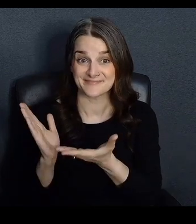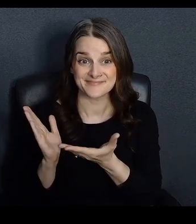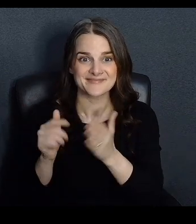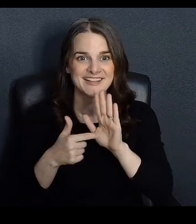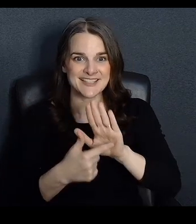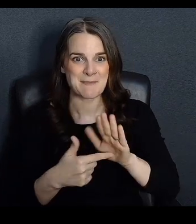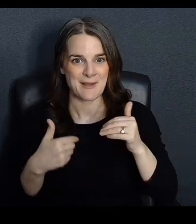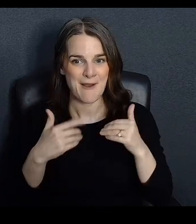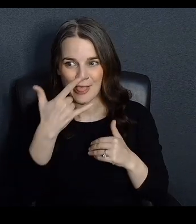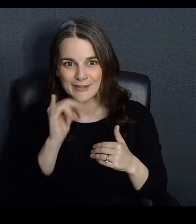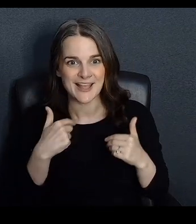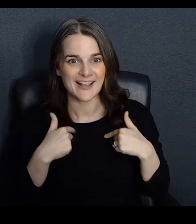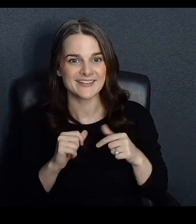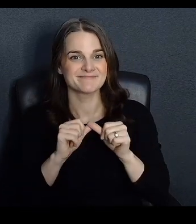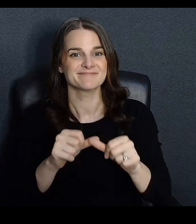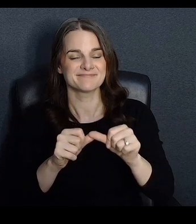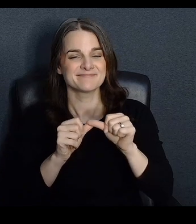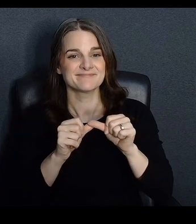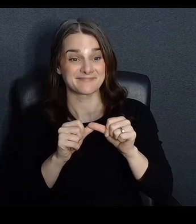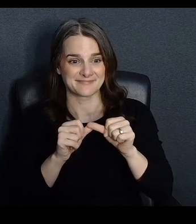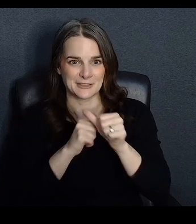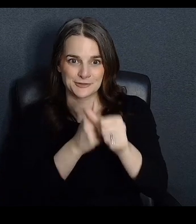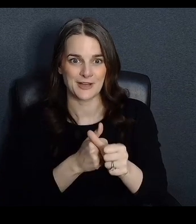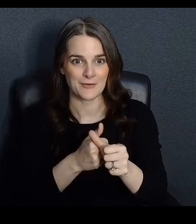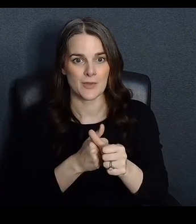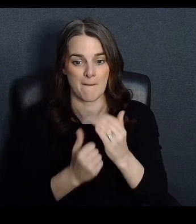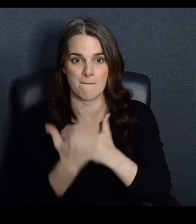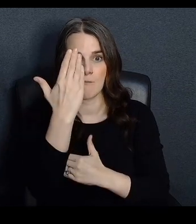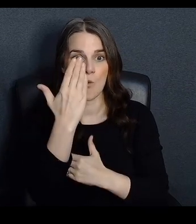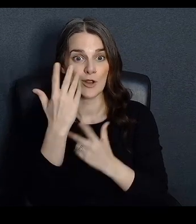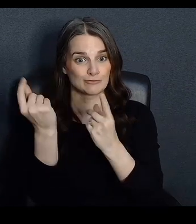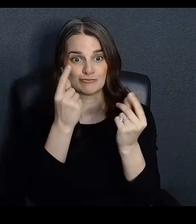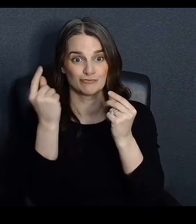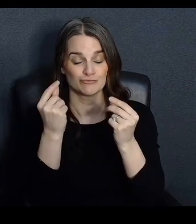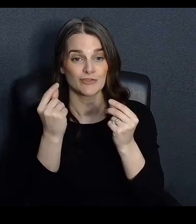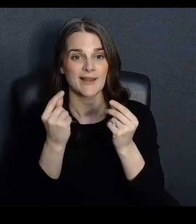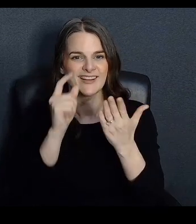using the timer to stay on track with a morning routine. So there's a checklist below that has items like,